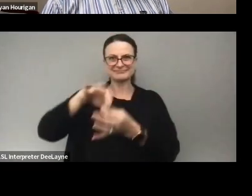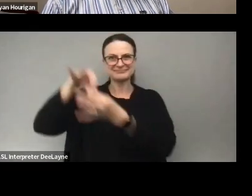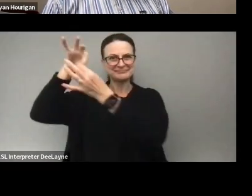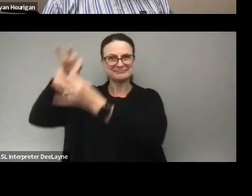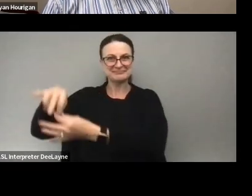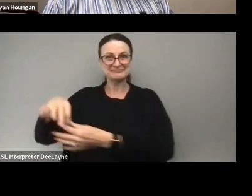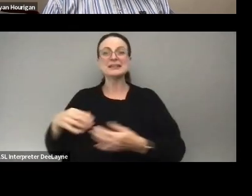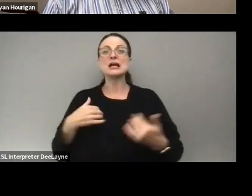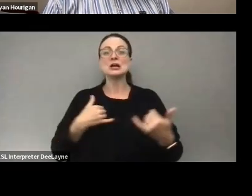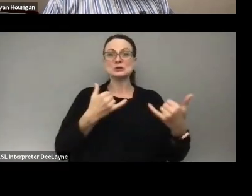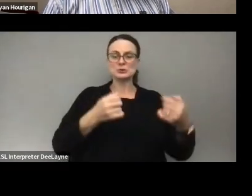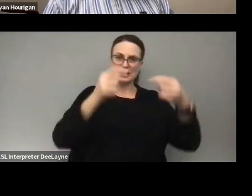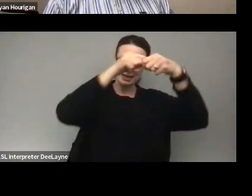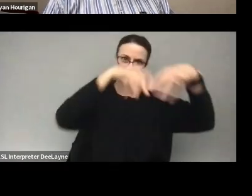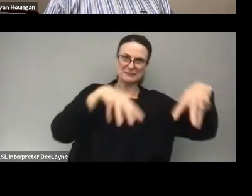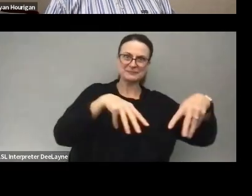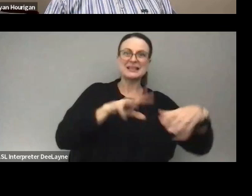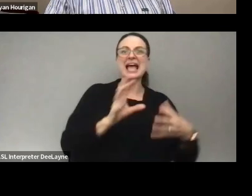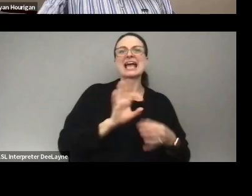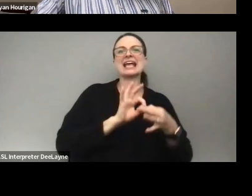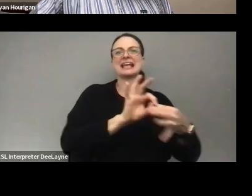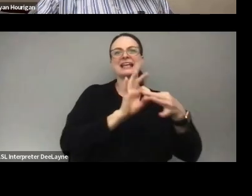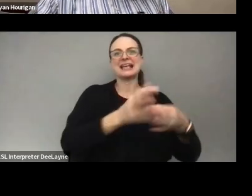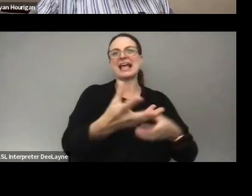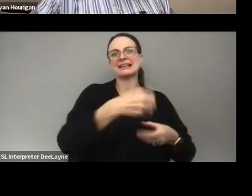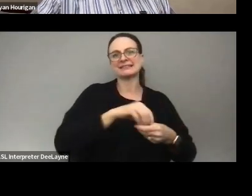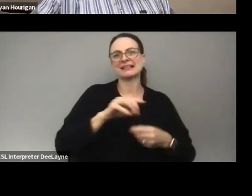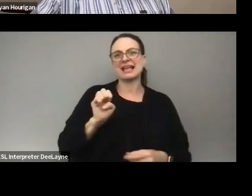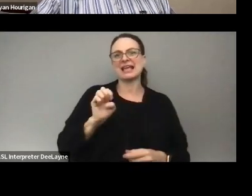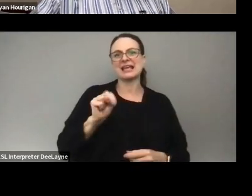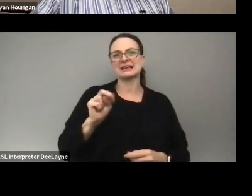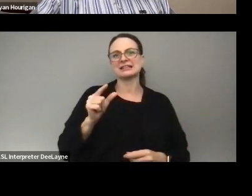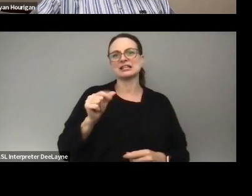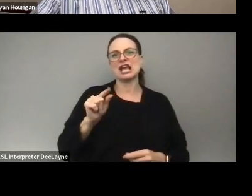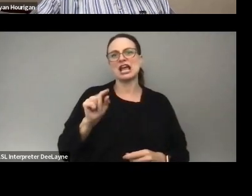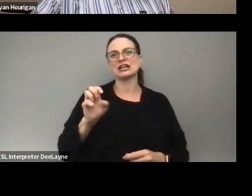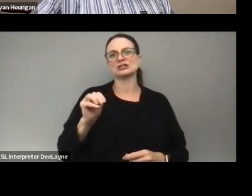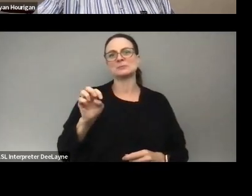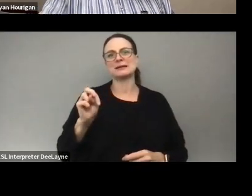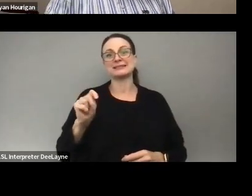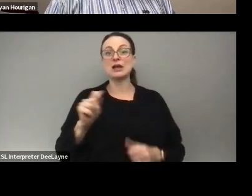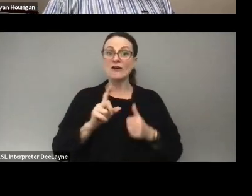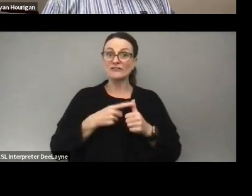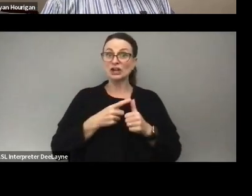about the guidelines of engagement. The first is choice and autonomy.